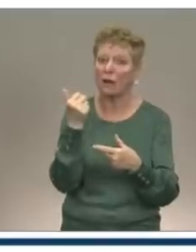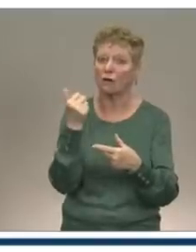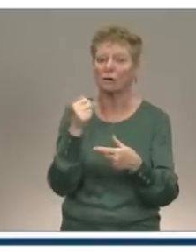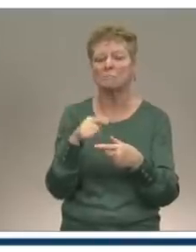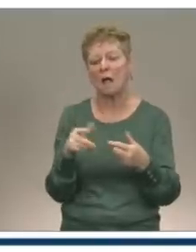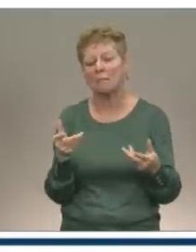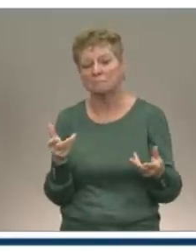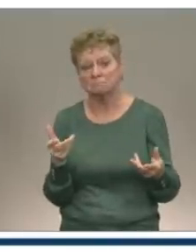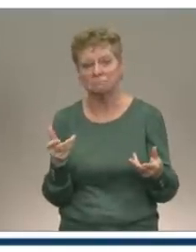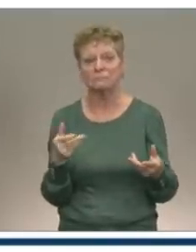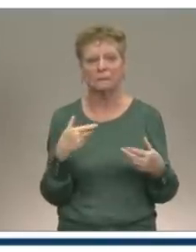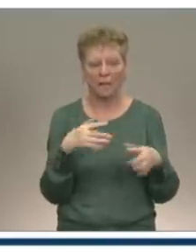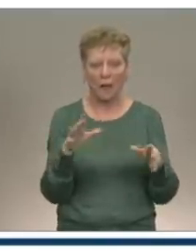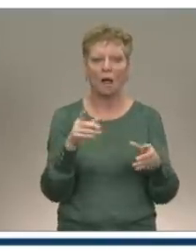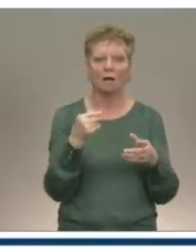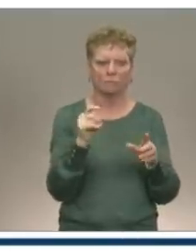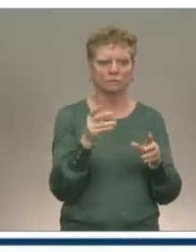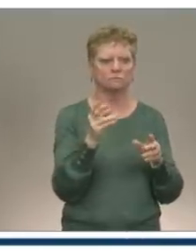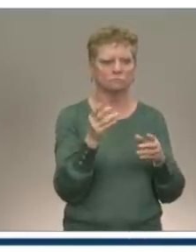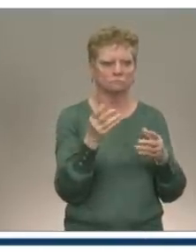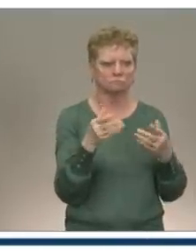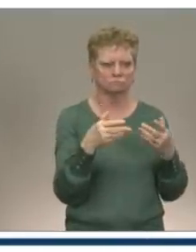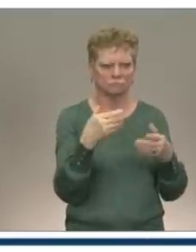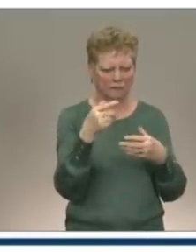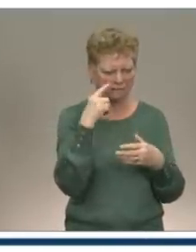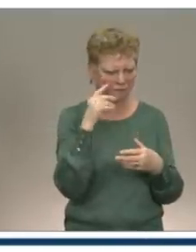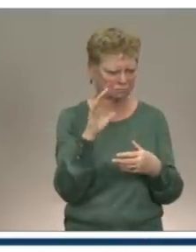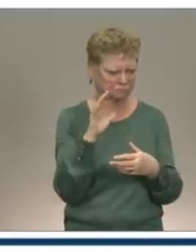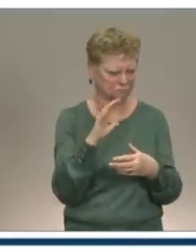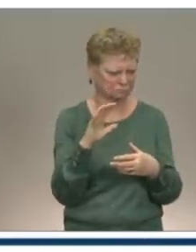that and now we have a little bit i don't know the exact number we have a small amount of johnson and